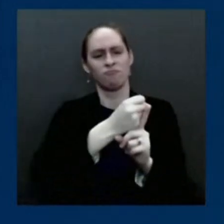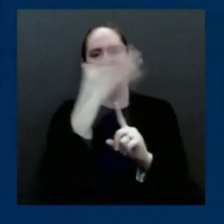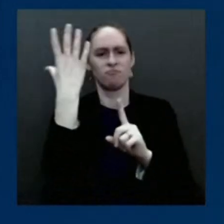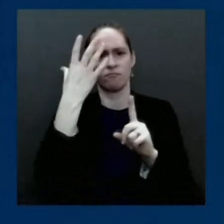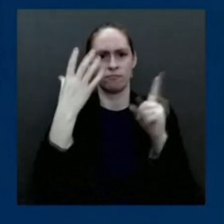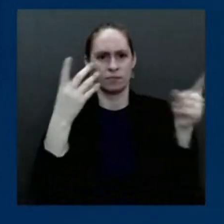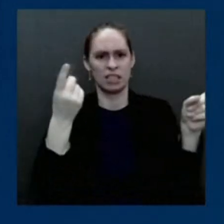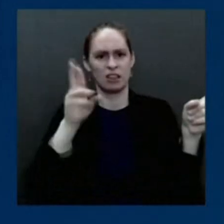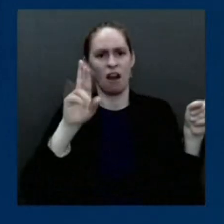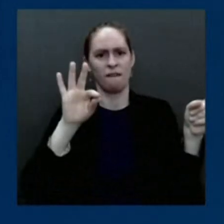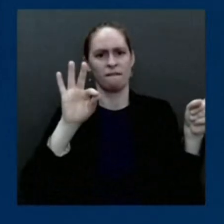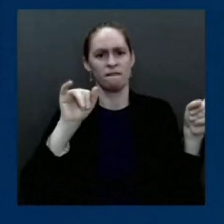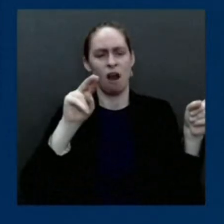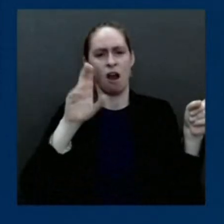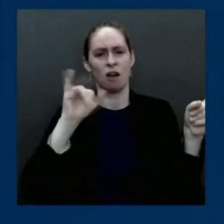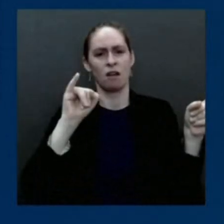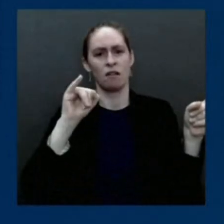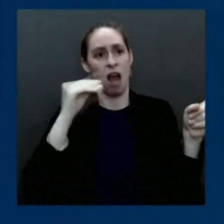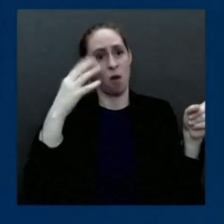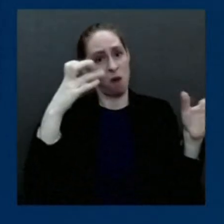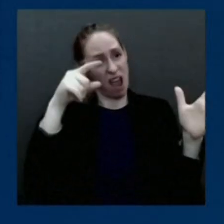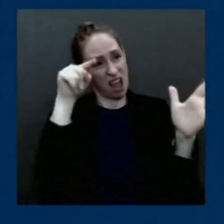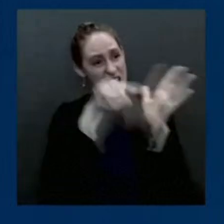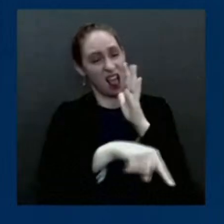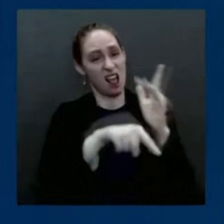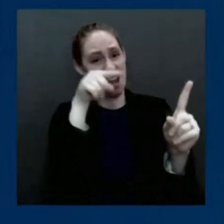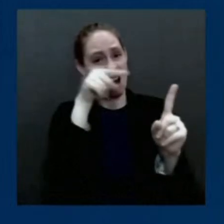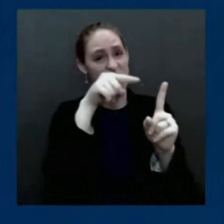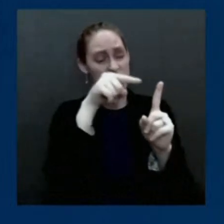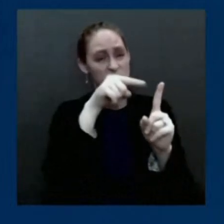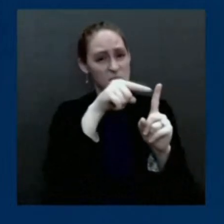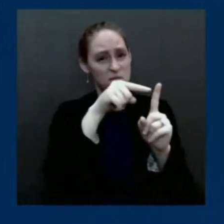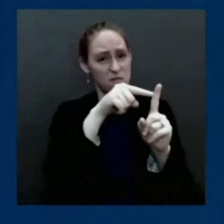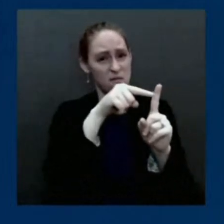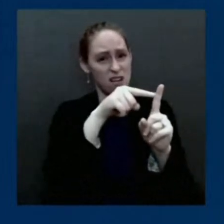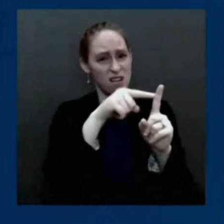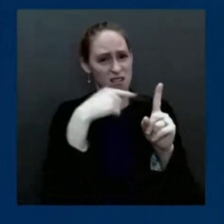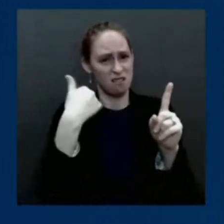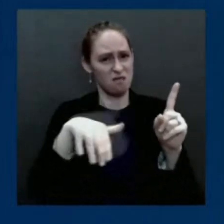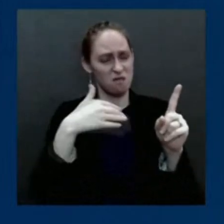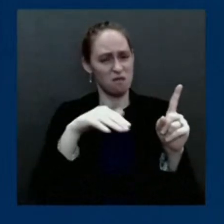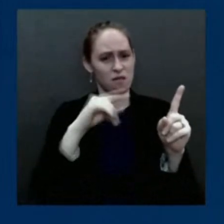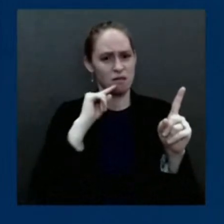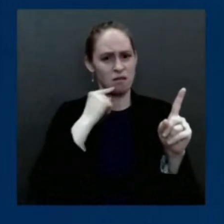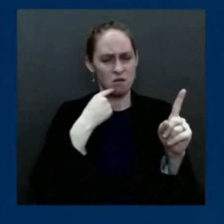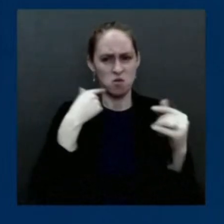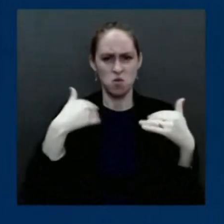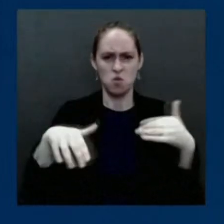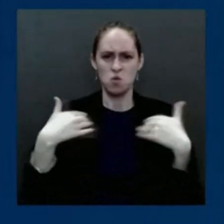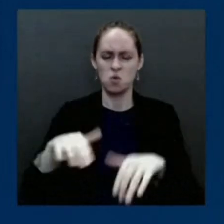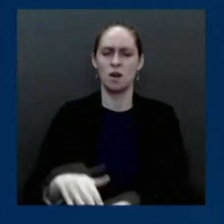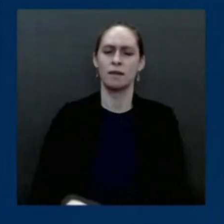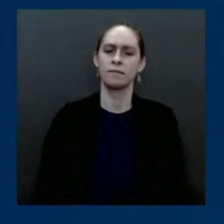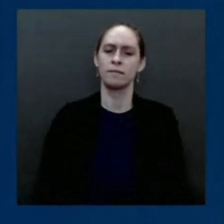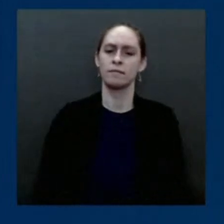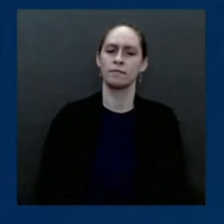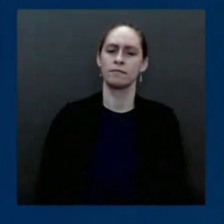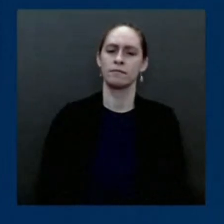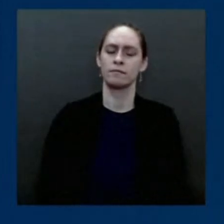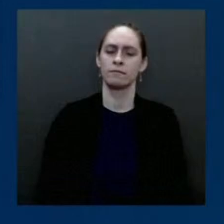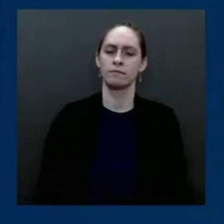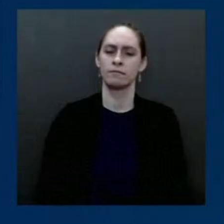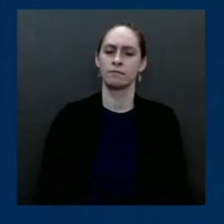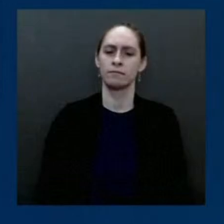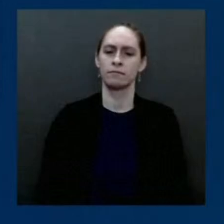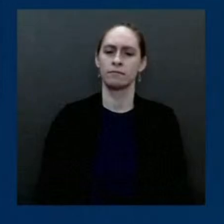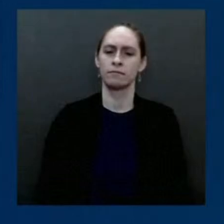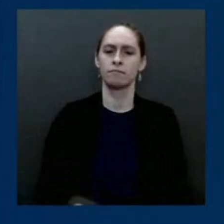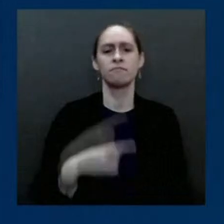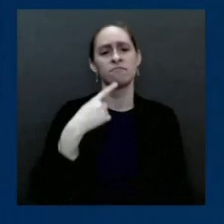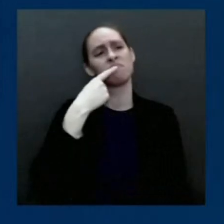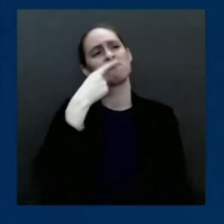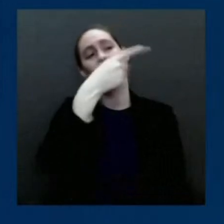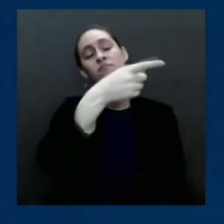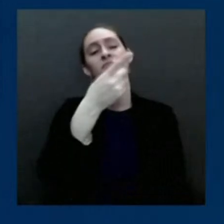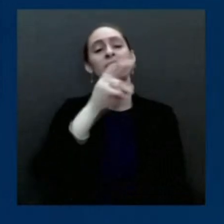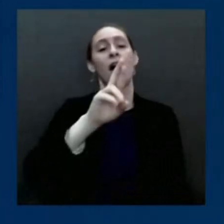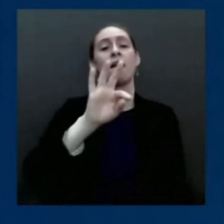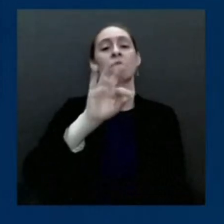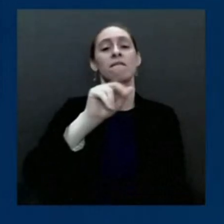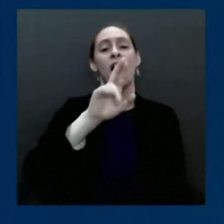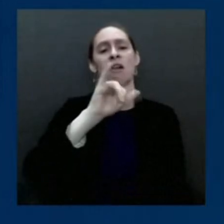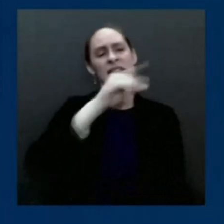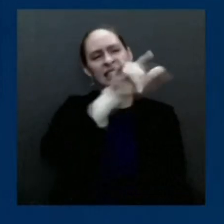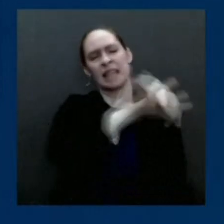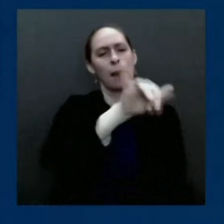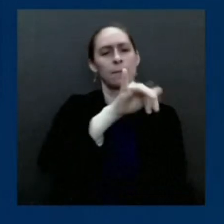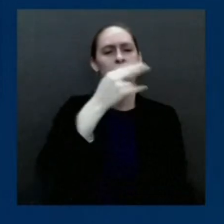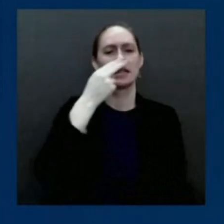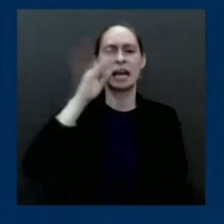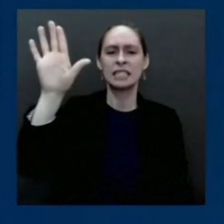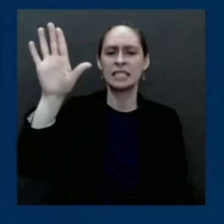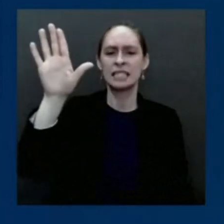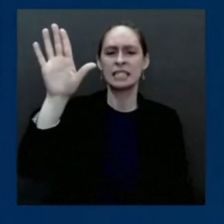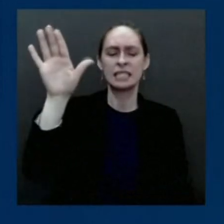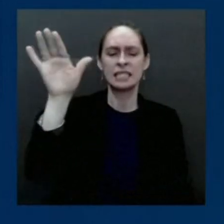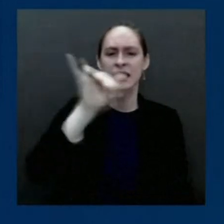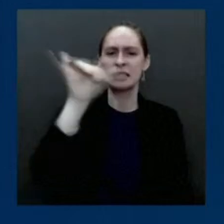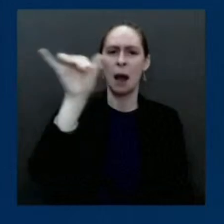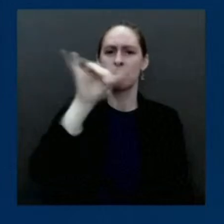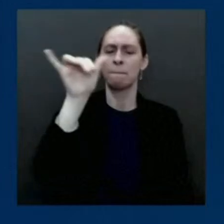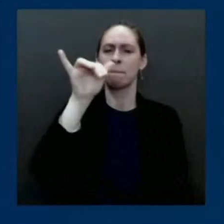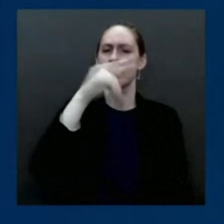FAMILY AND TO TAKE THE KILL